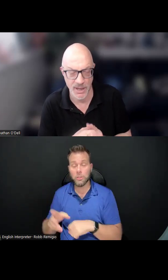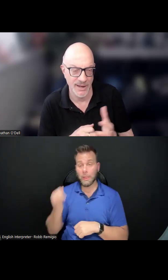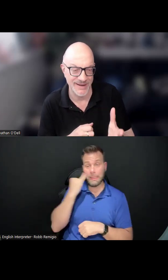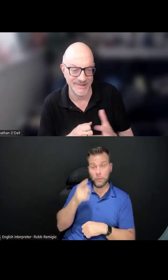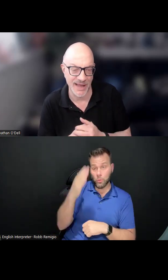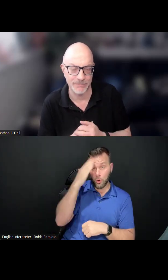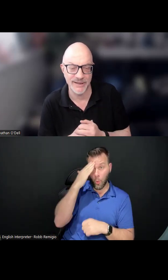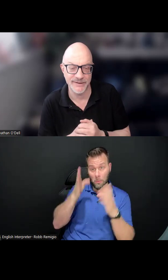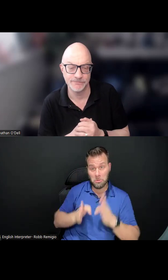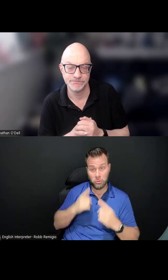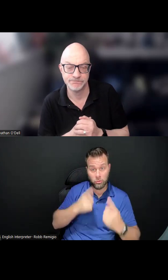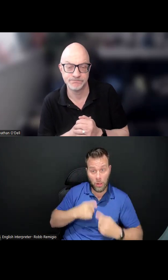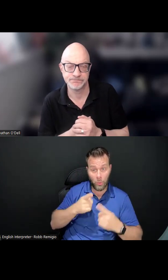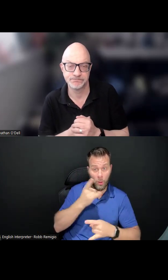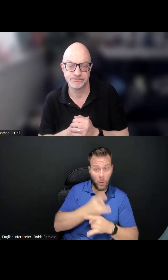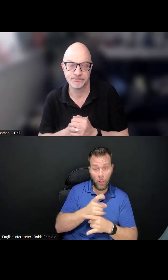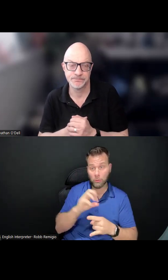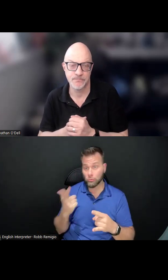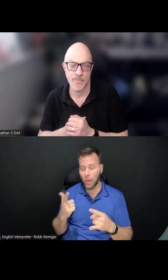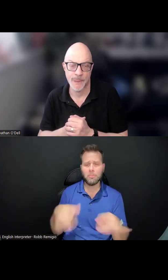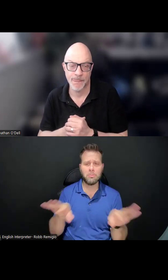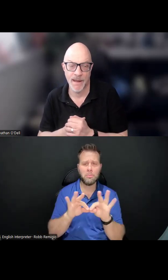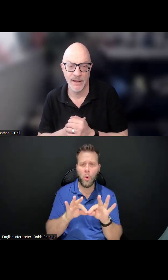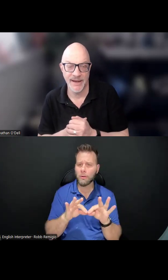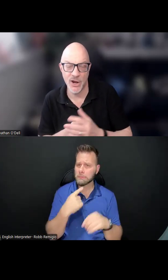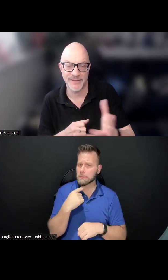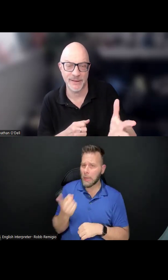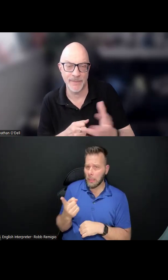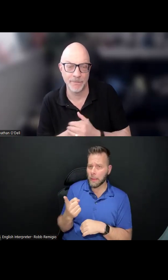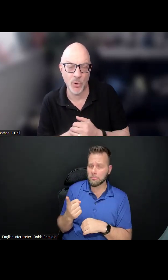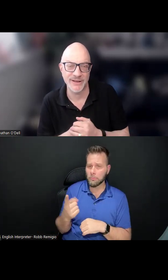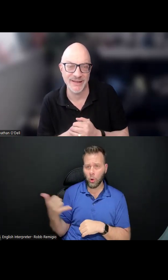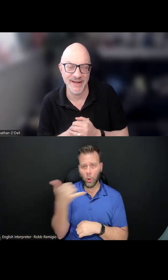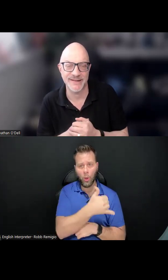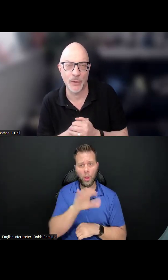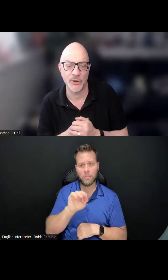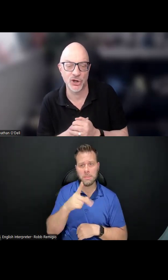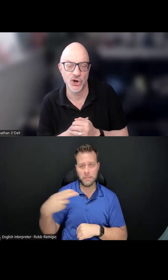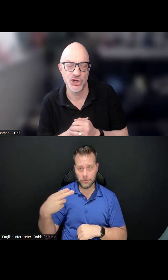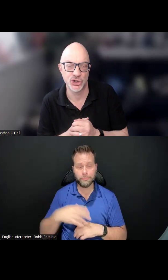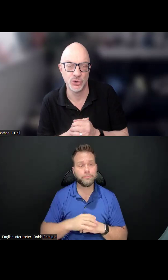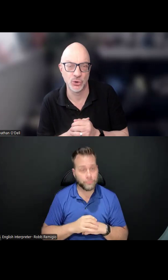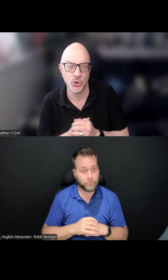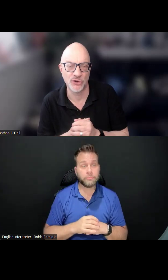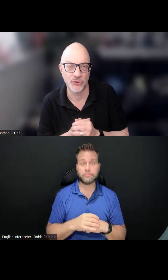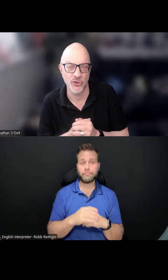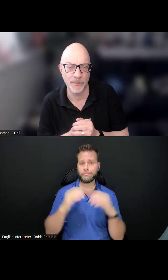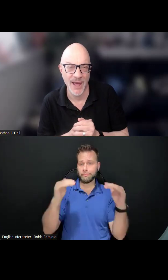struggling with substance use disorder, please refer them to Next slide. Here are important links I